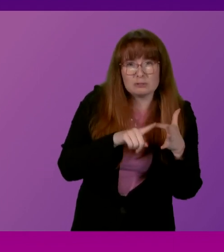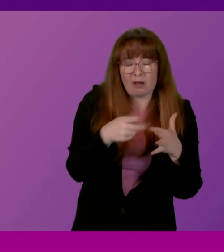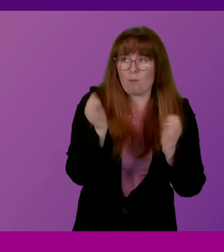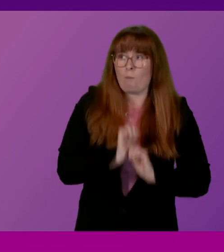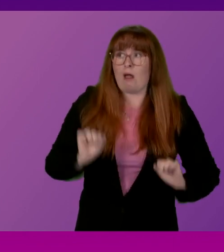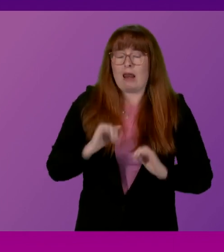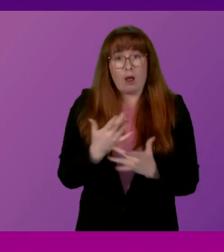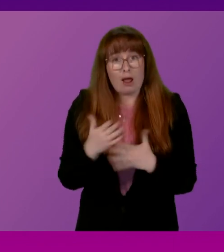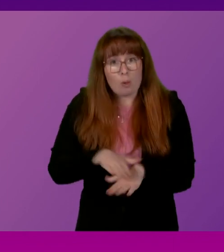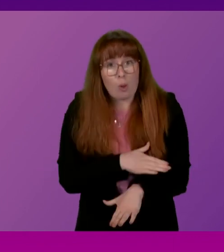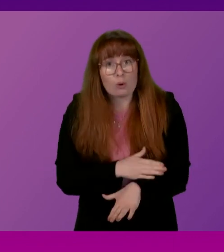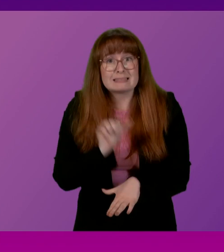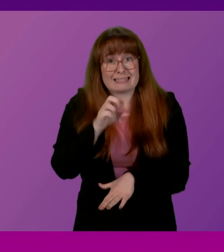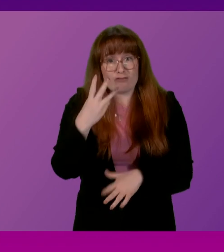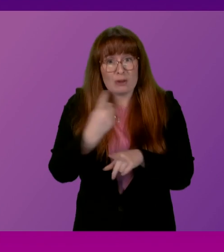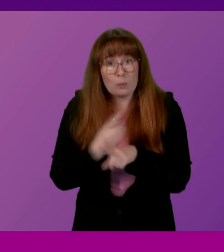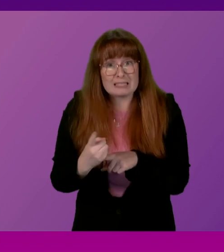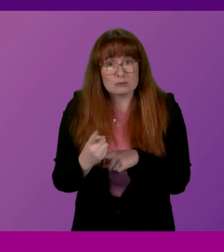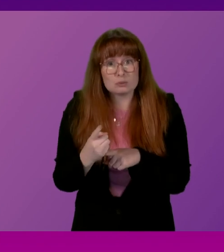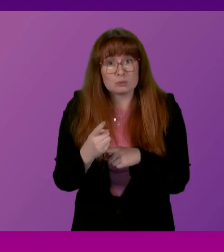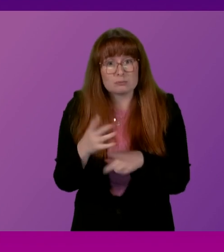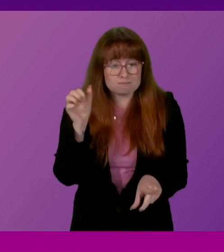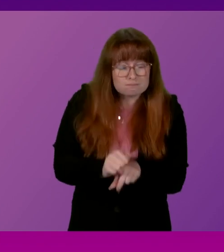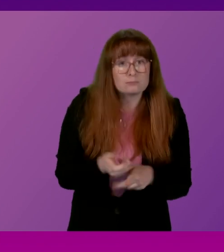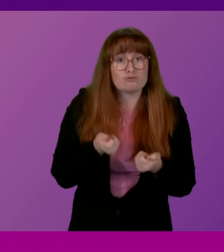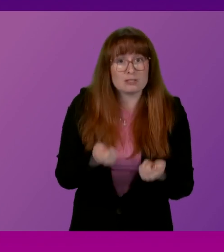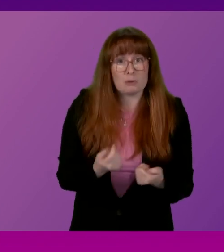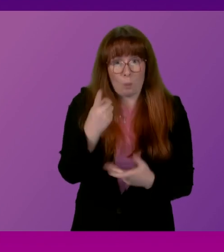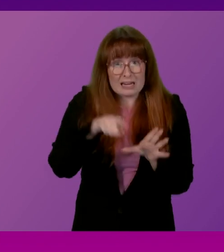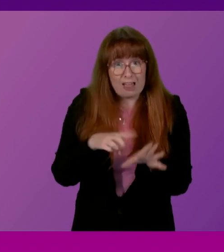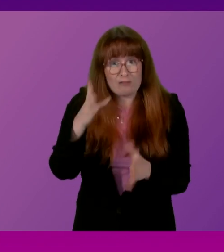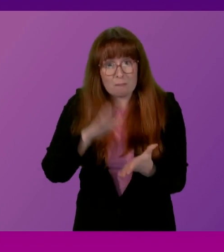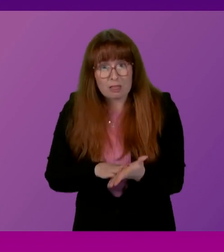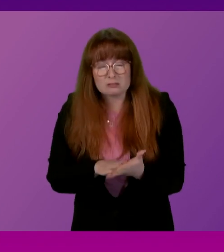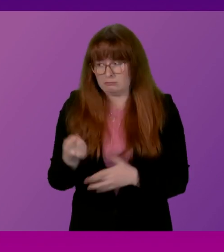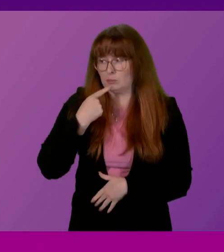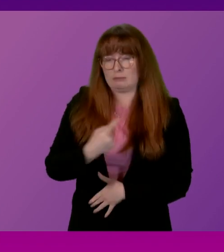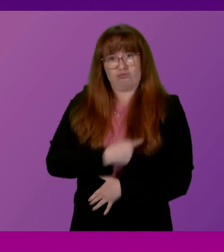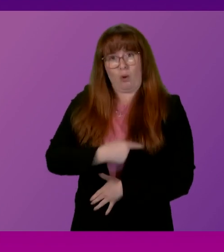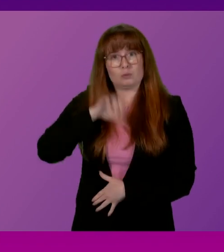than 63 weeks for treatment, which is a wait of one year and three months, rather than the three months promised by this Government.